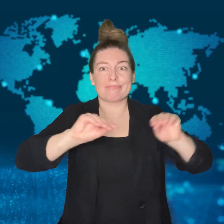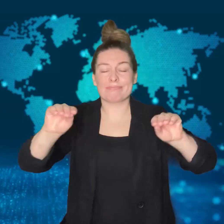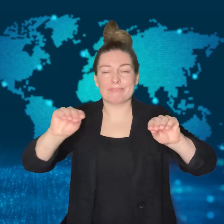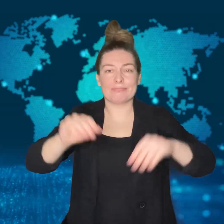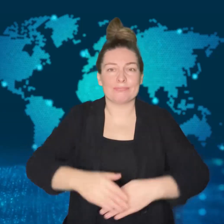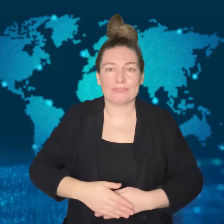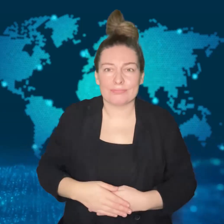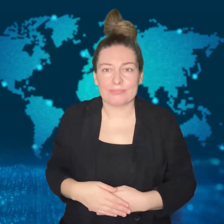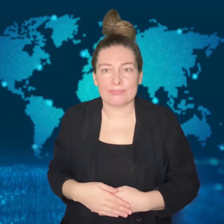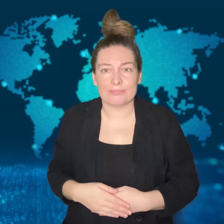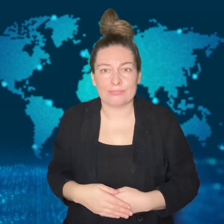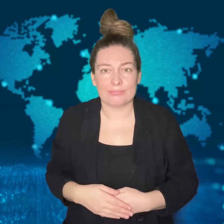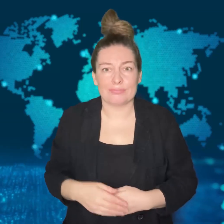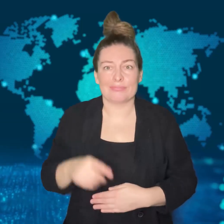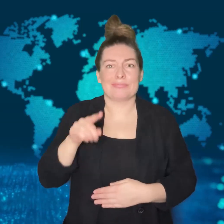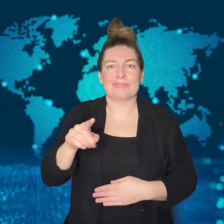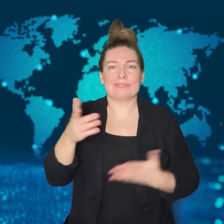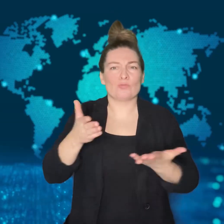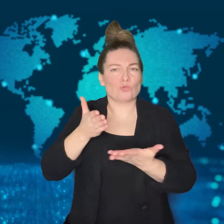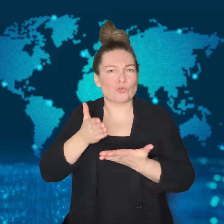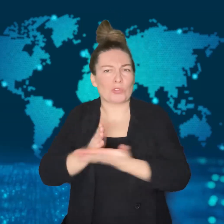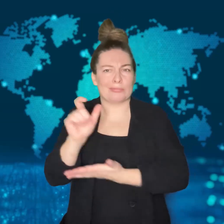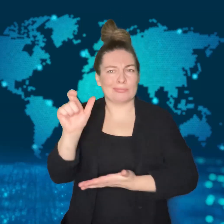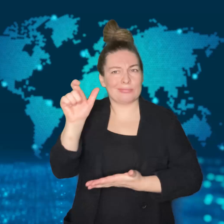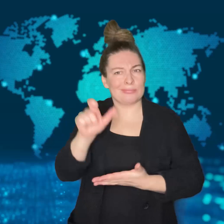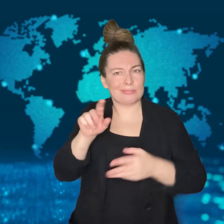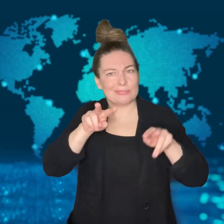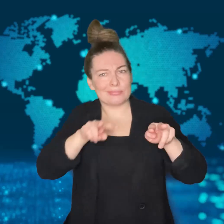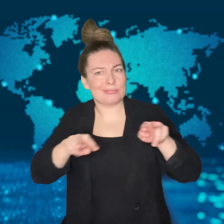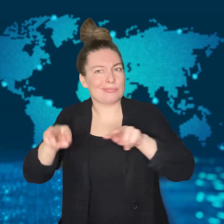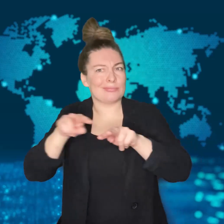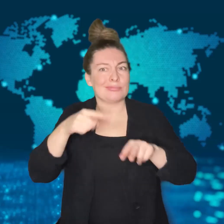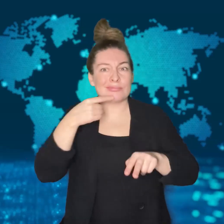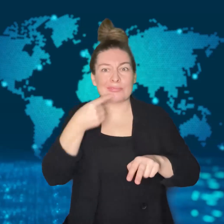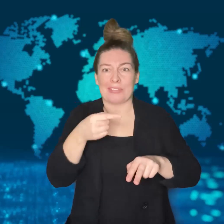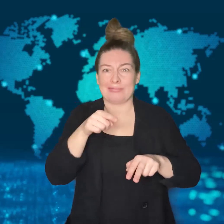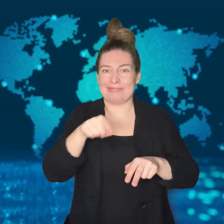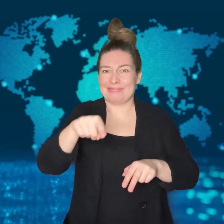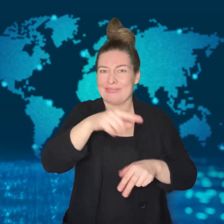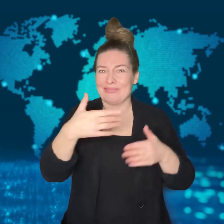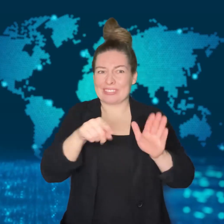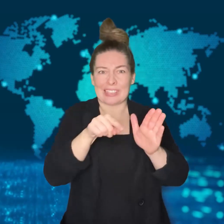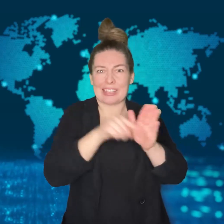Rights groups have called the deaths a personal vendetta by that leader.